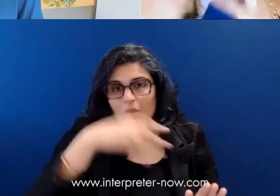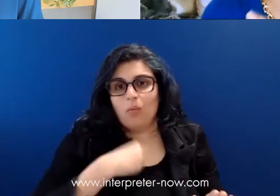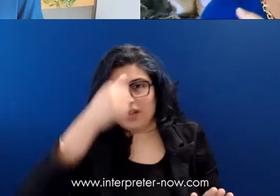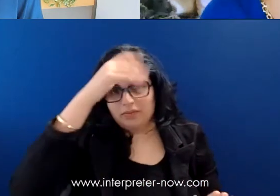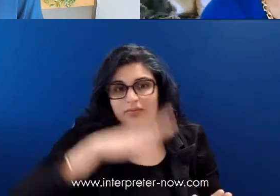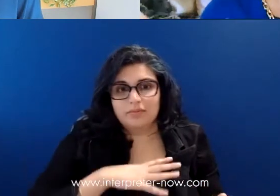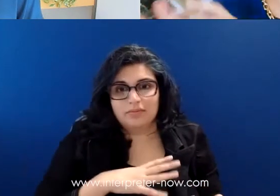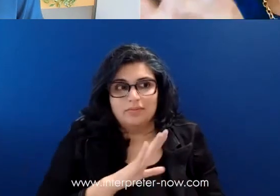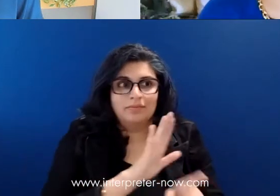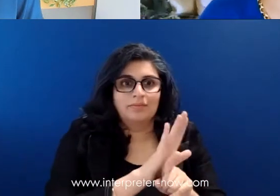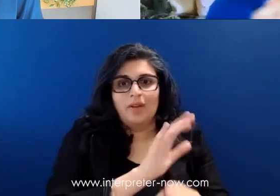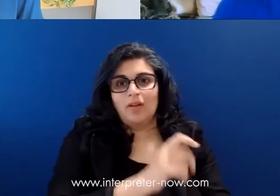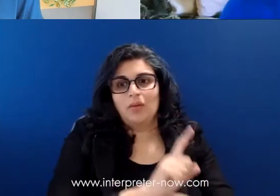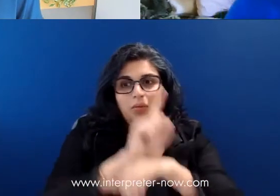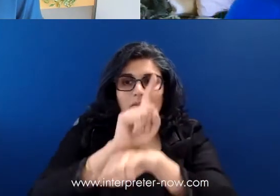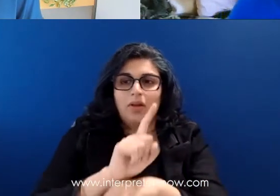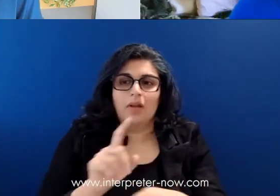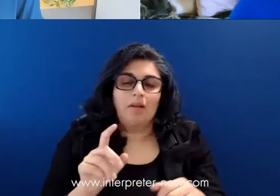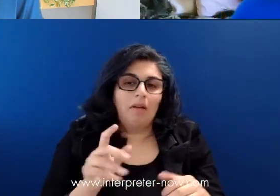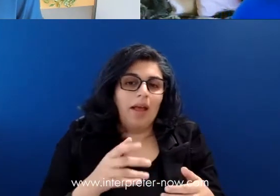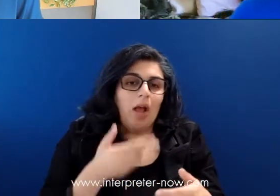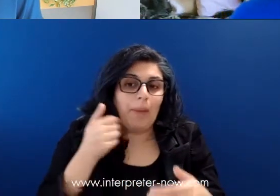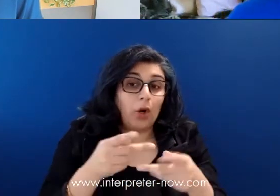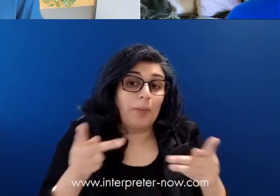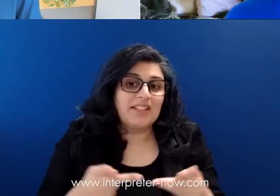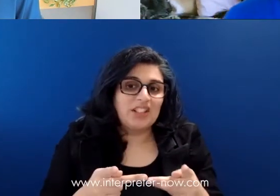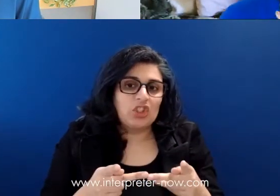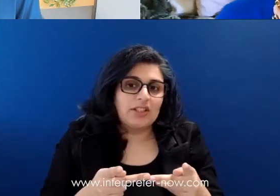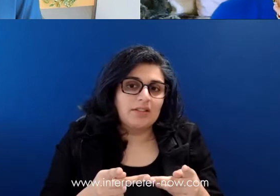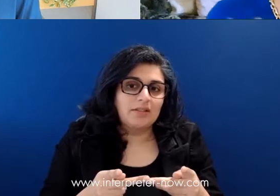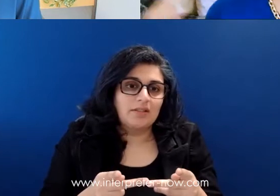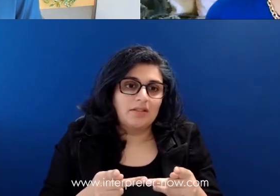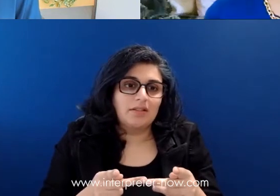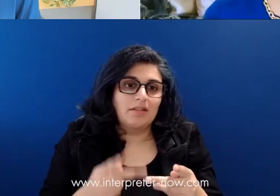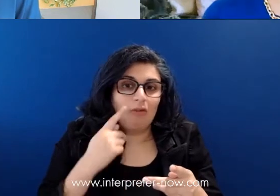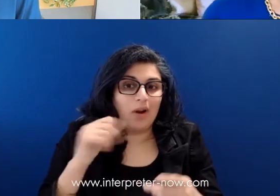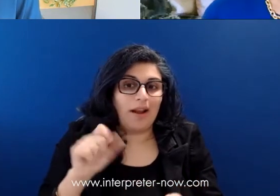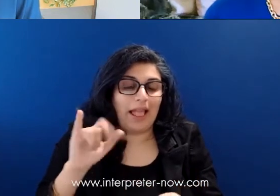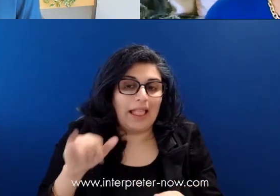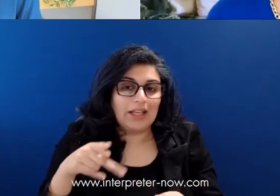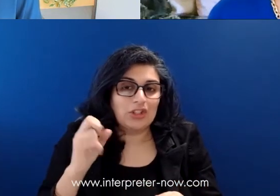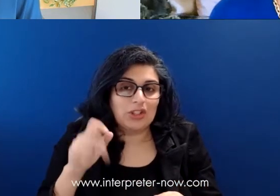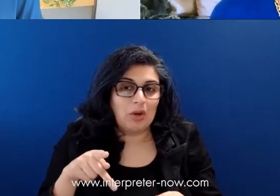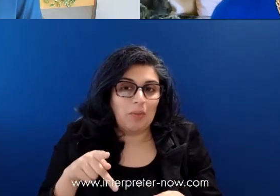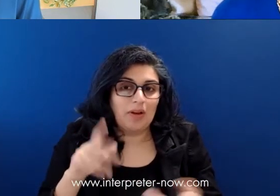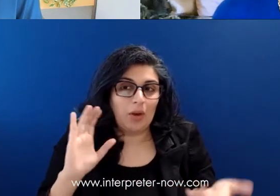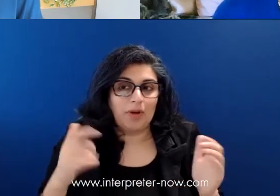be better positioned to be an ally to me, for example, as a racialized woman. But what if that person is Ukrainian right now?